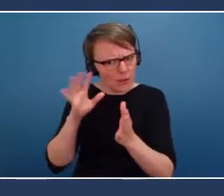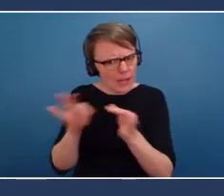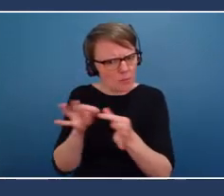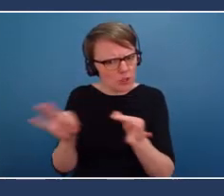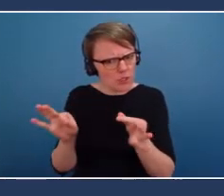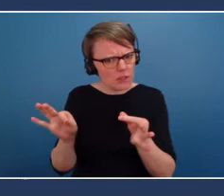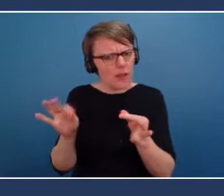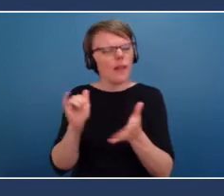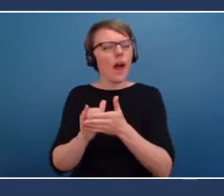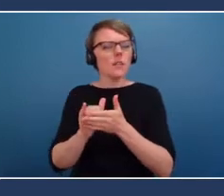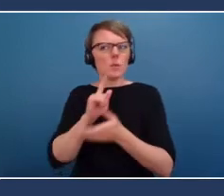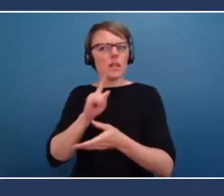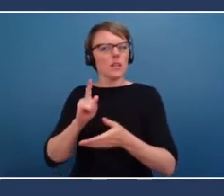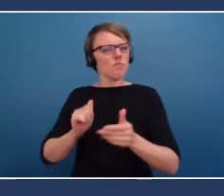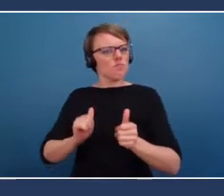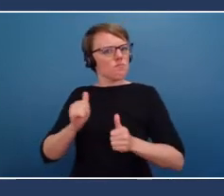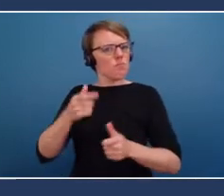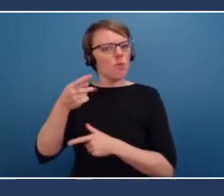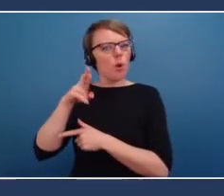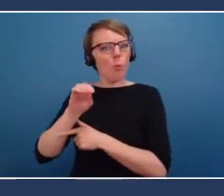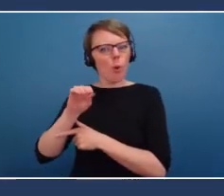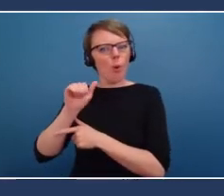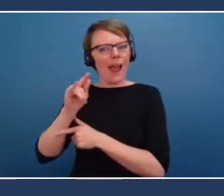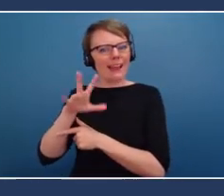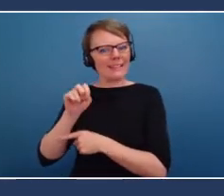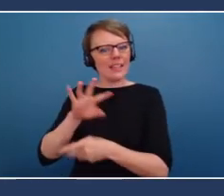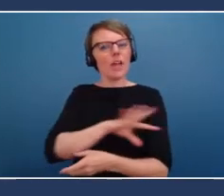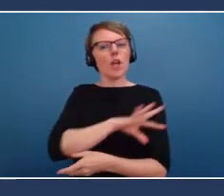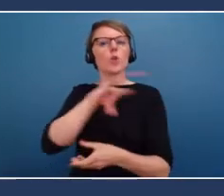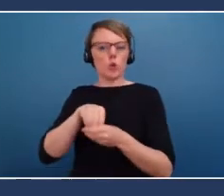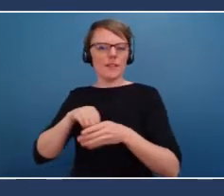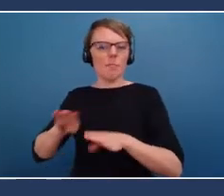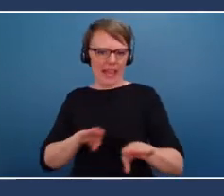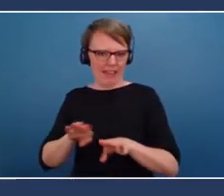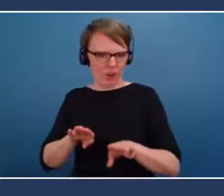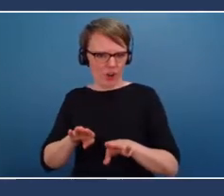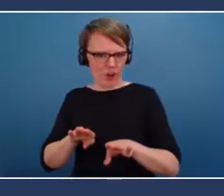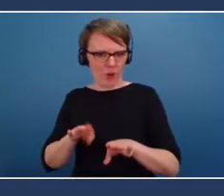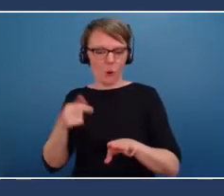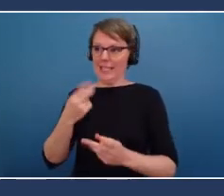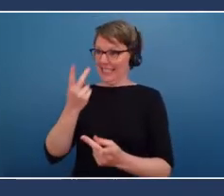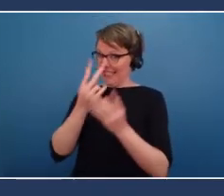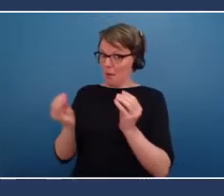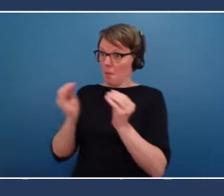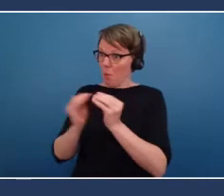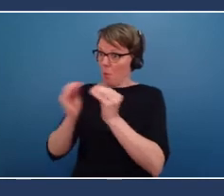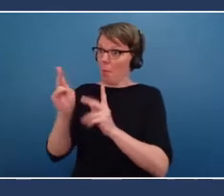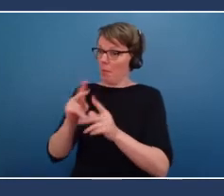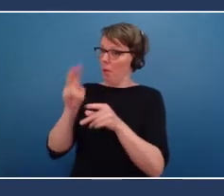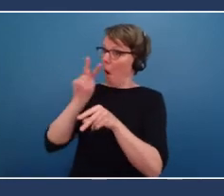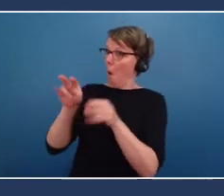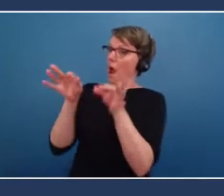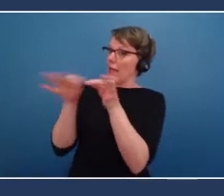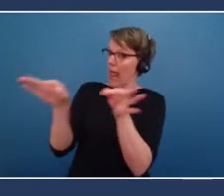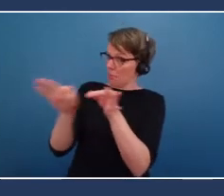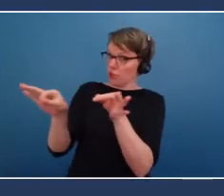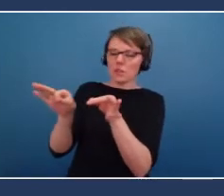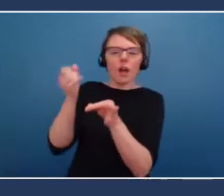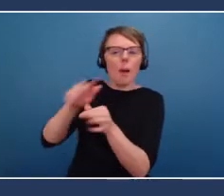What’s really fascinating actually is that as people start to trust the accuracy of the AI provided captions, people are much more comfortable about turning them on.